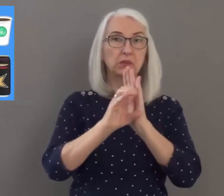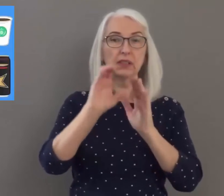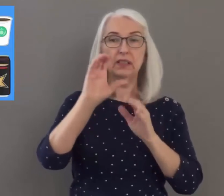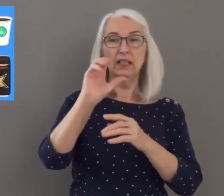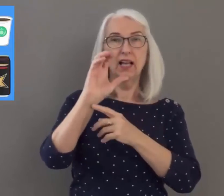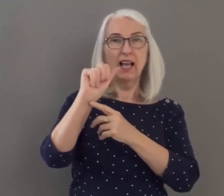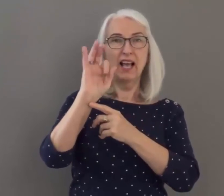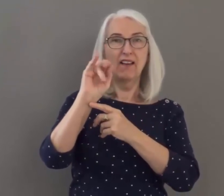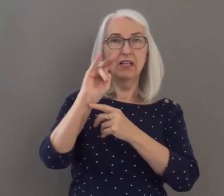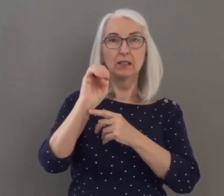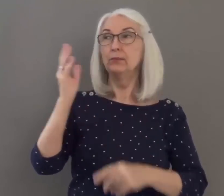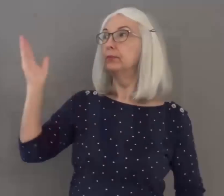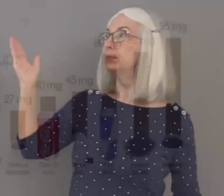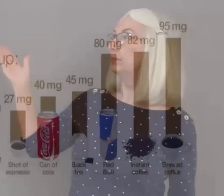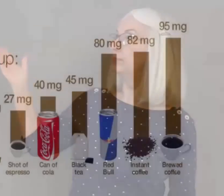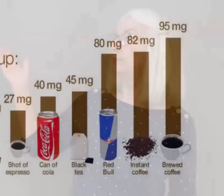Image of caffeine